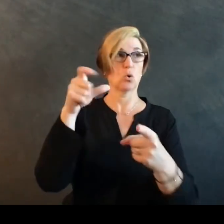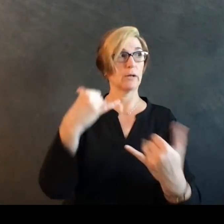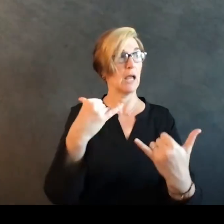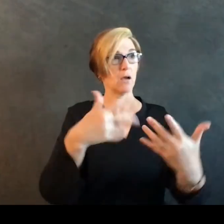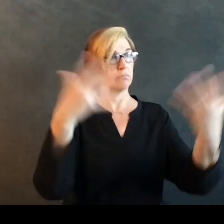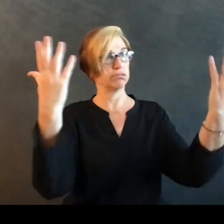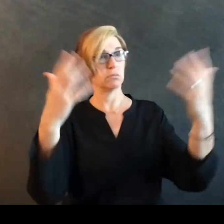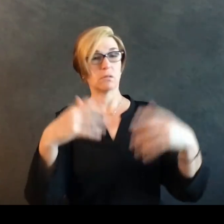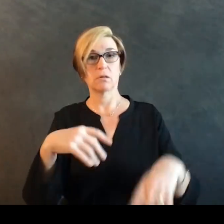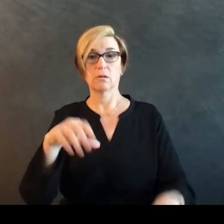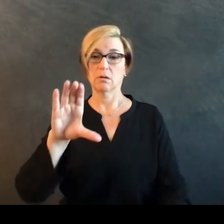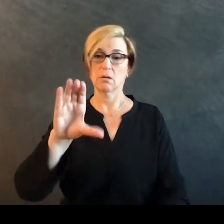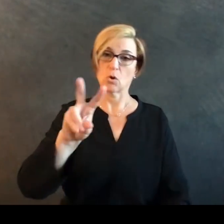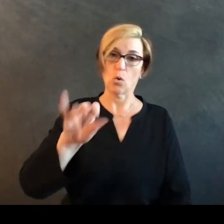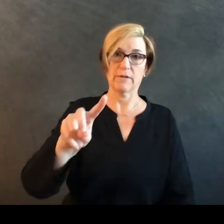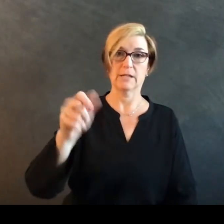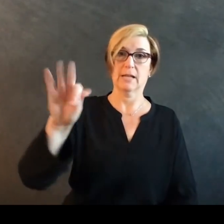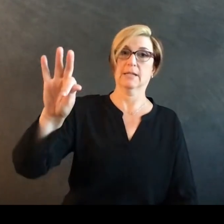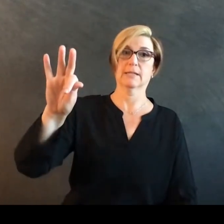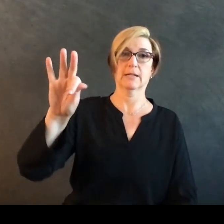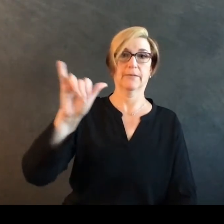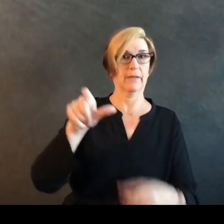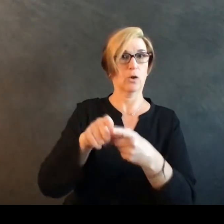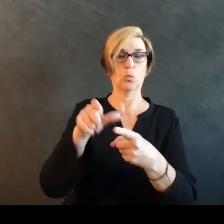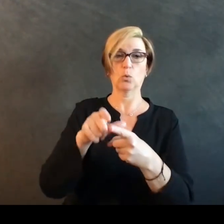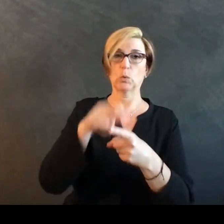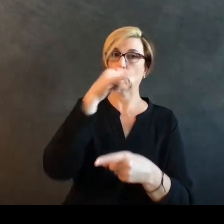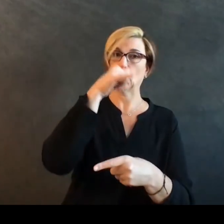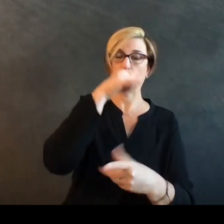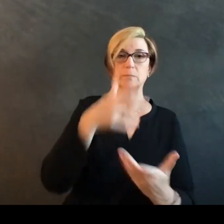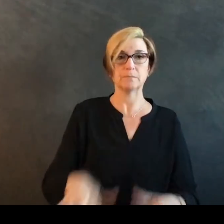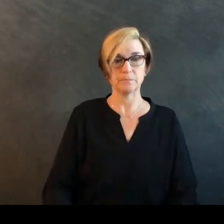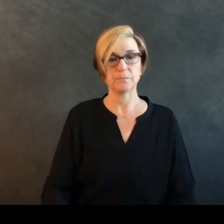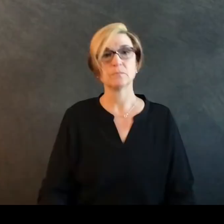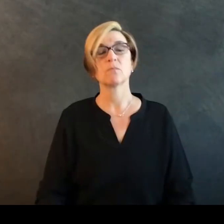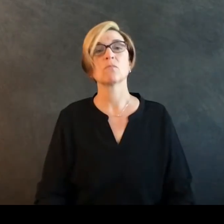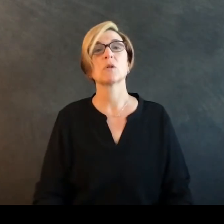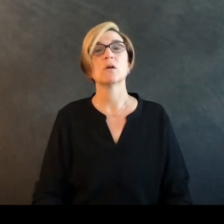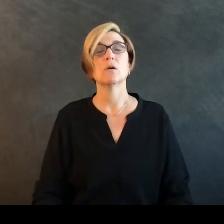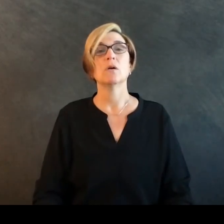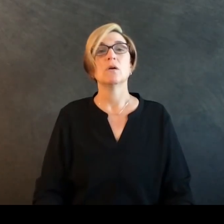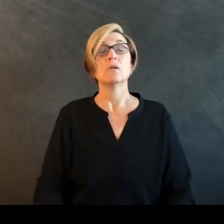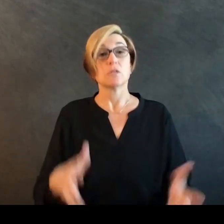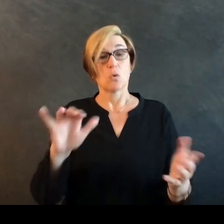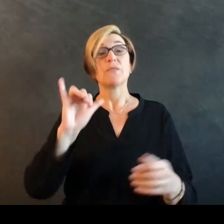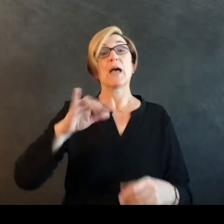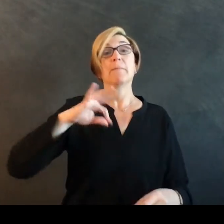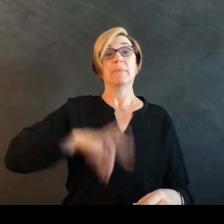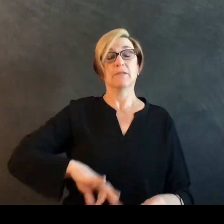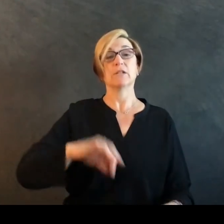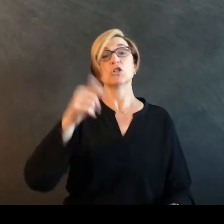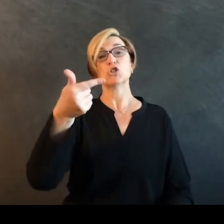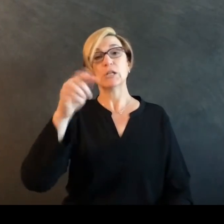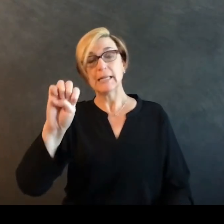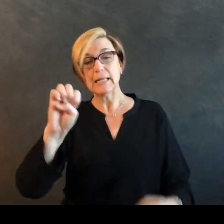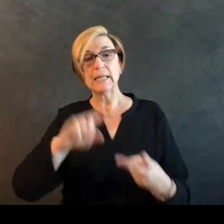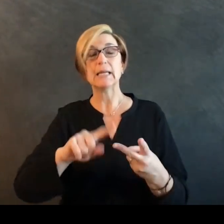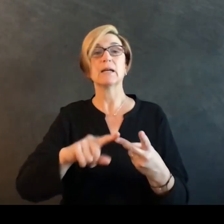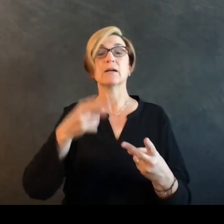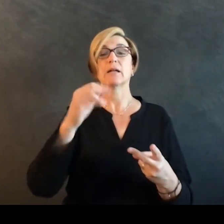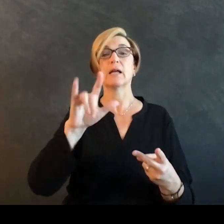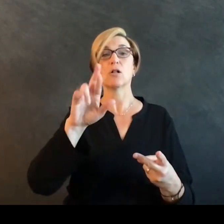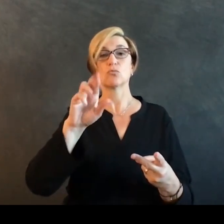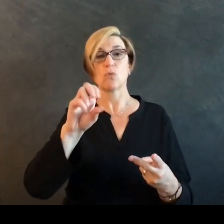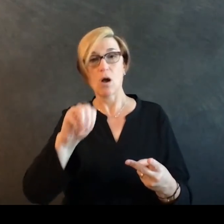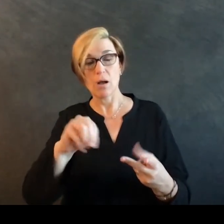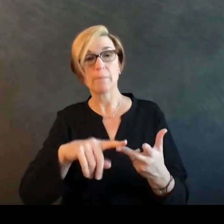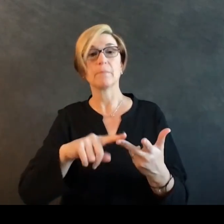this action will help General Electric Hill ROM Medtronic ResMed Royal Philips